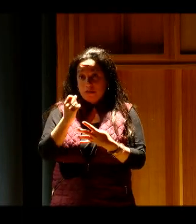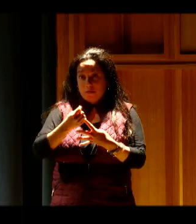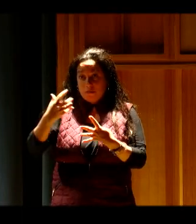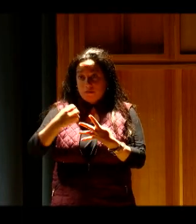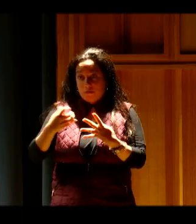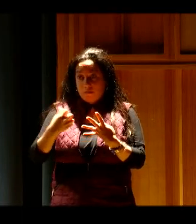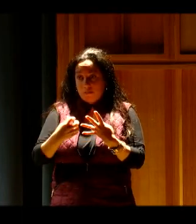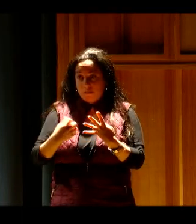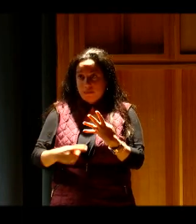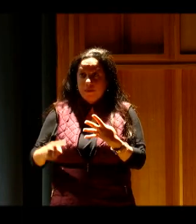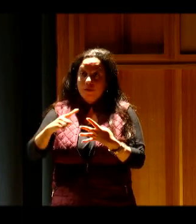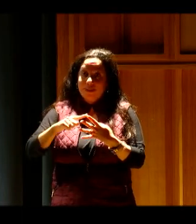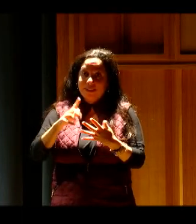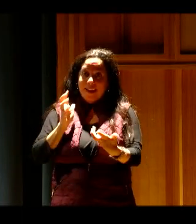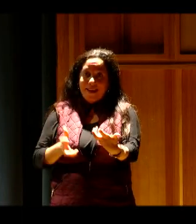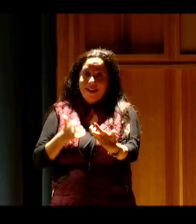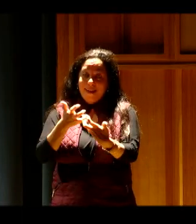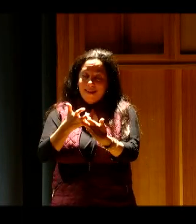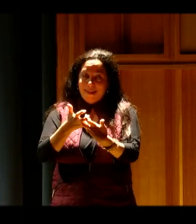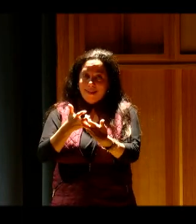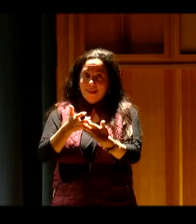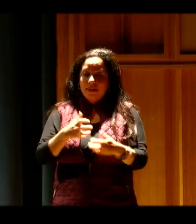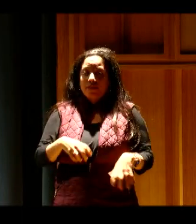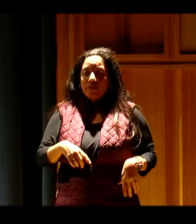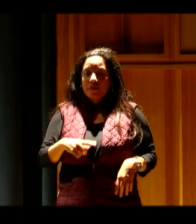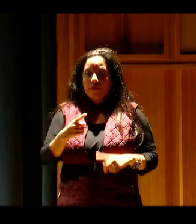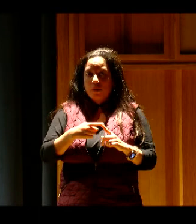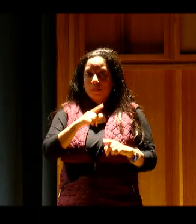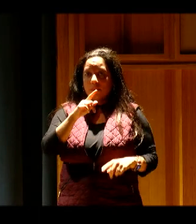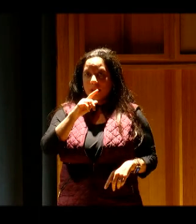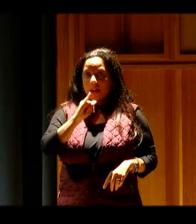First: adaptation. We know from the IPCC report that humans have already